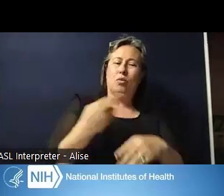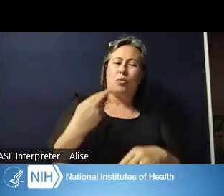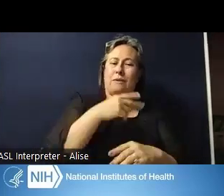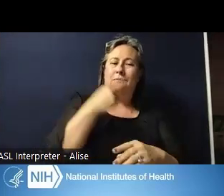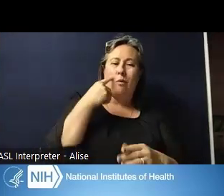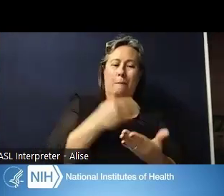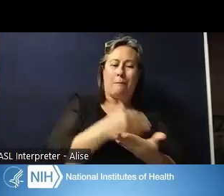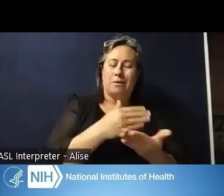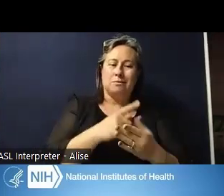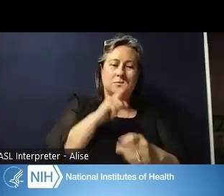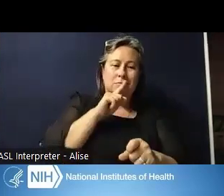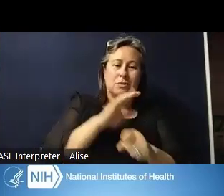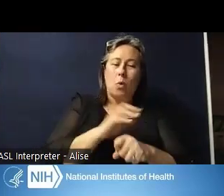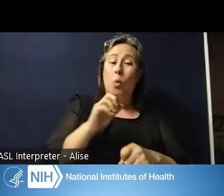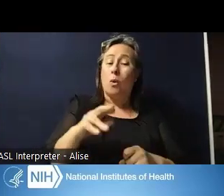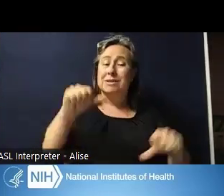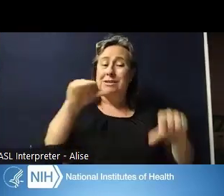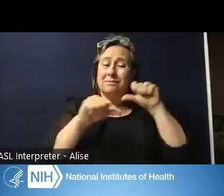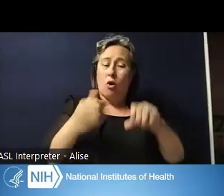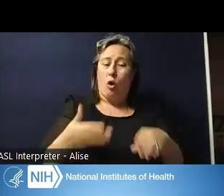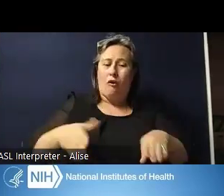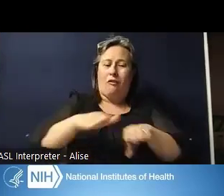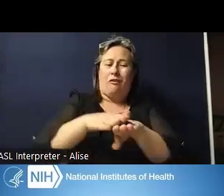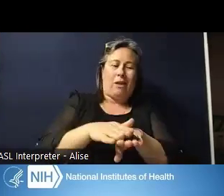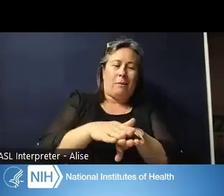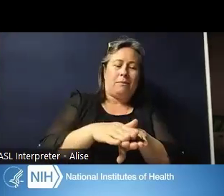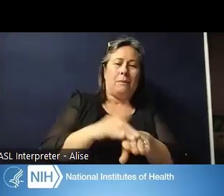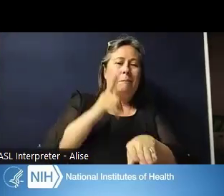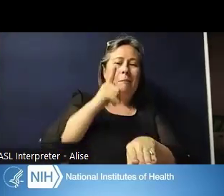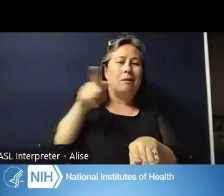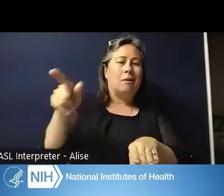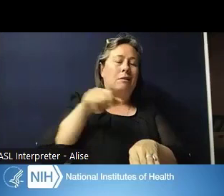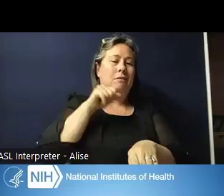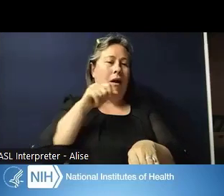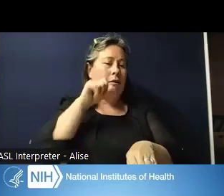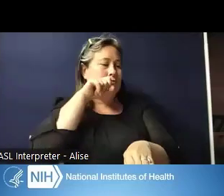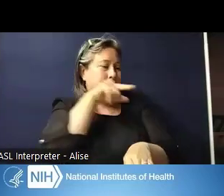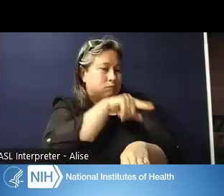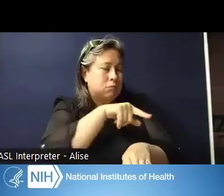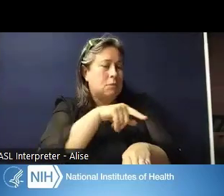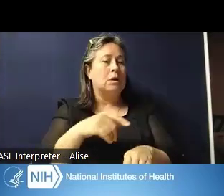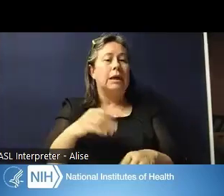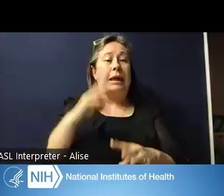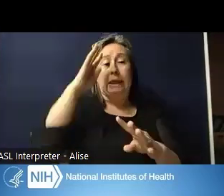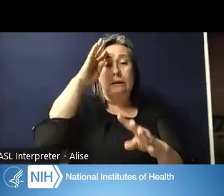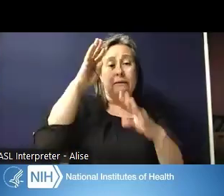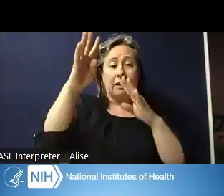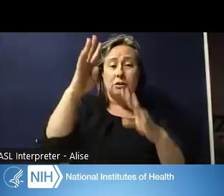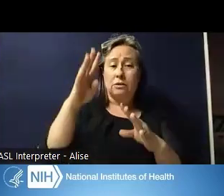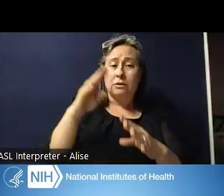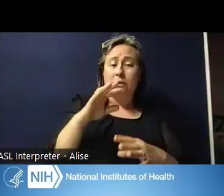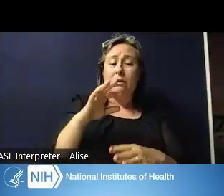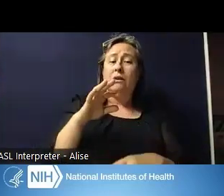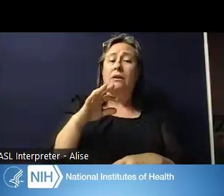and/or scientific overlap due to nondisclosure. For innovation, foreign interference